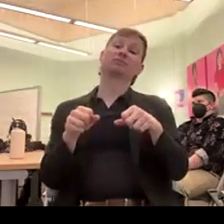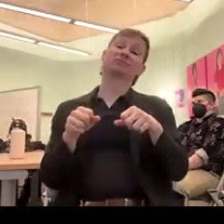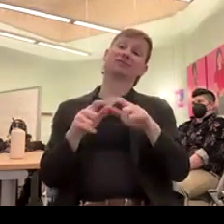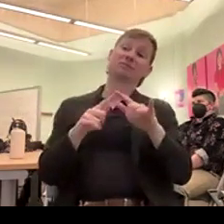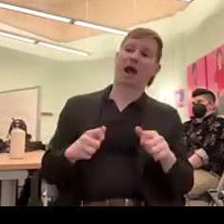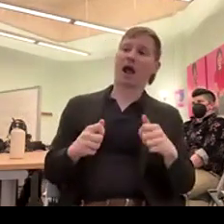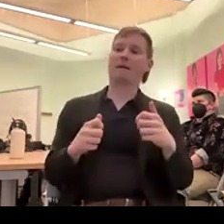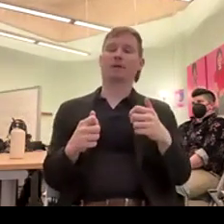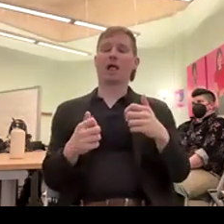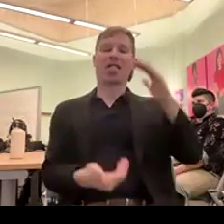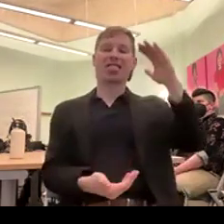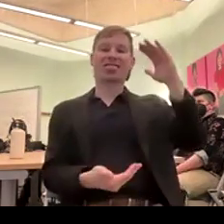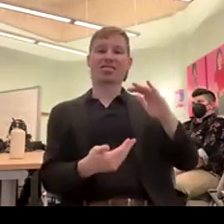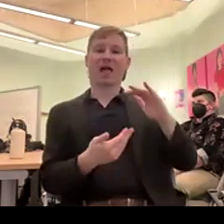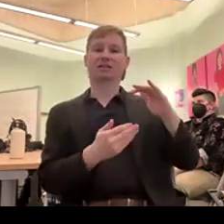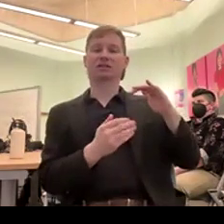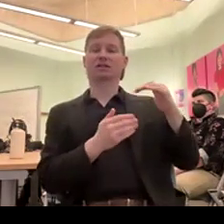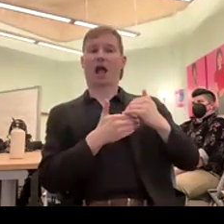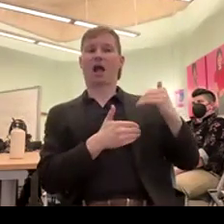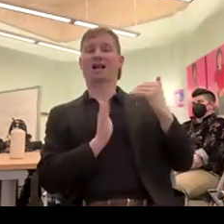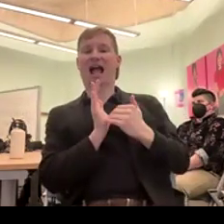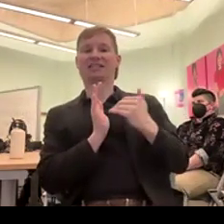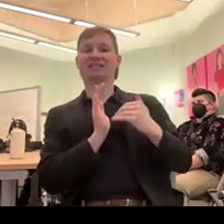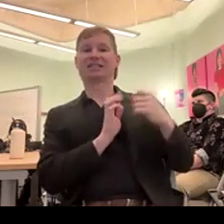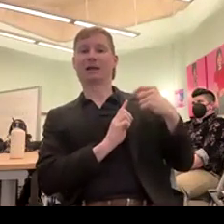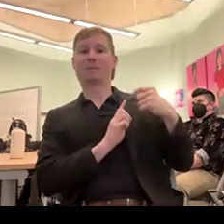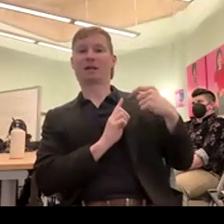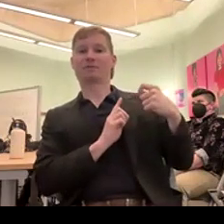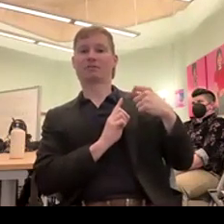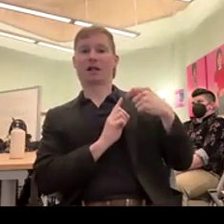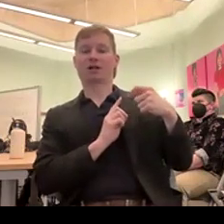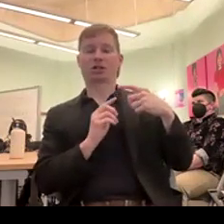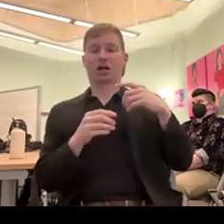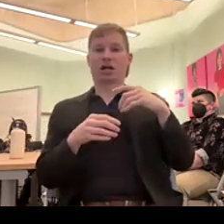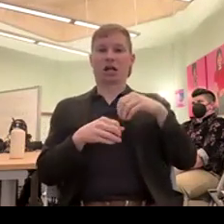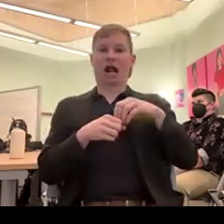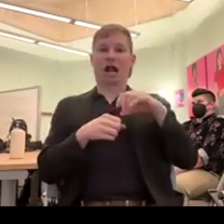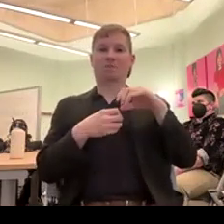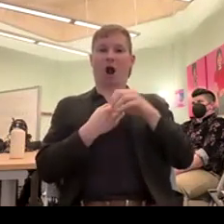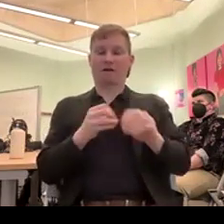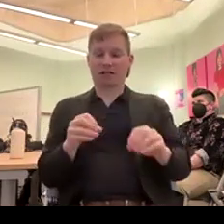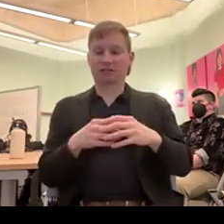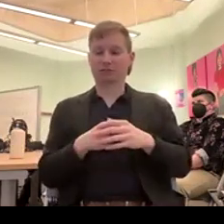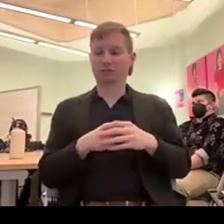my ability and also just be less stimulated in my office environment and all of that as well.